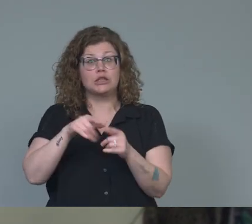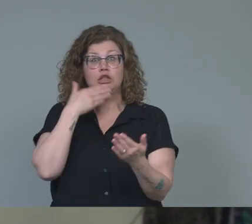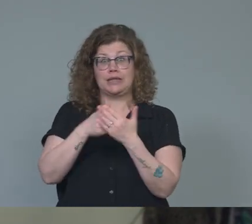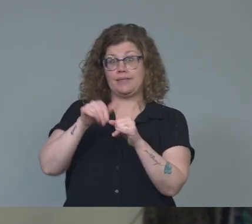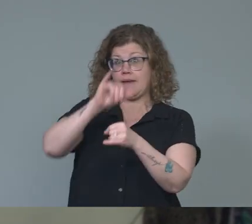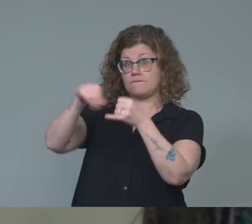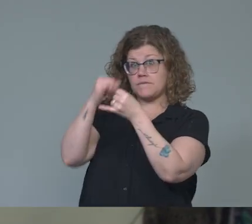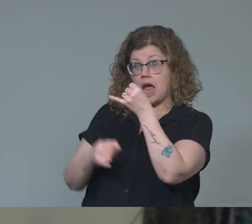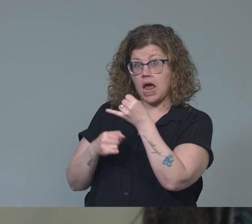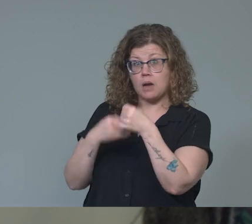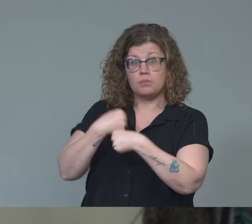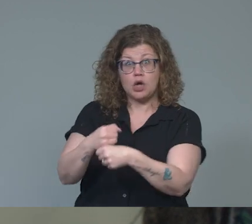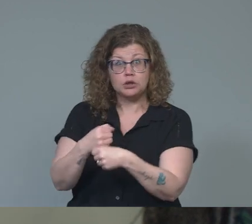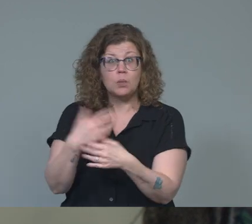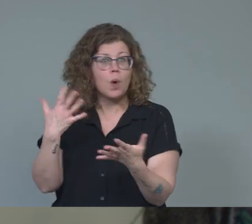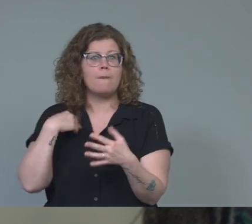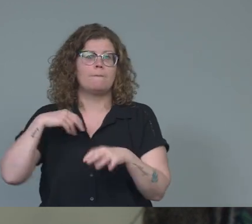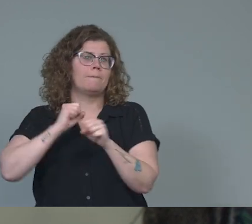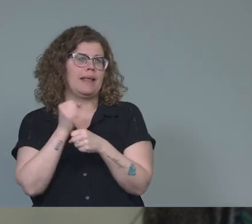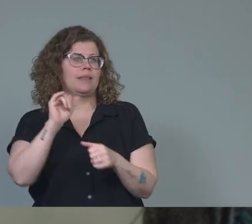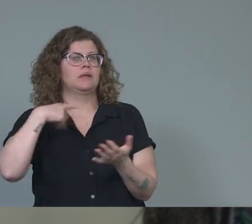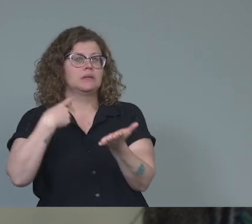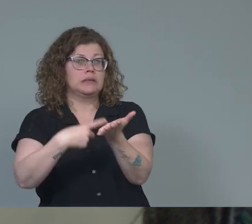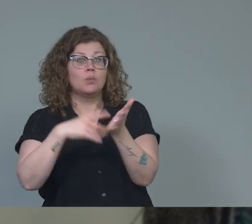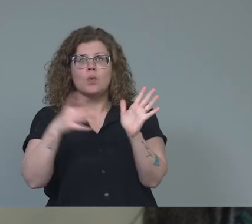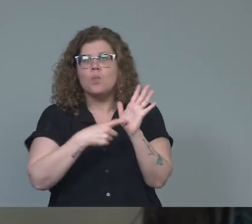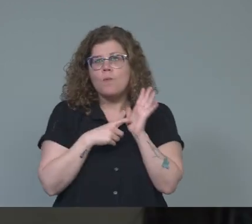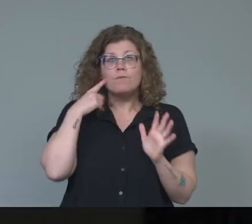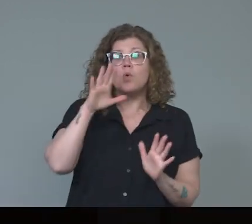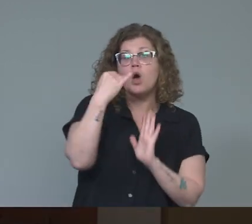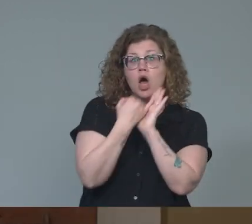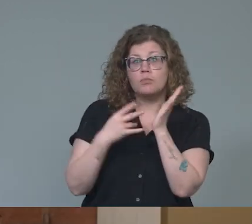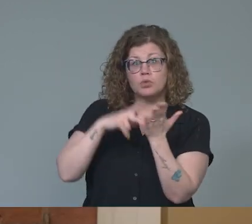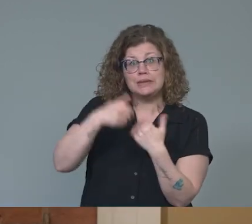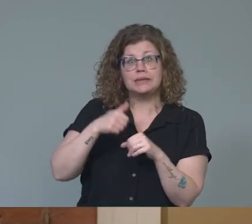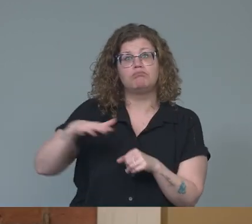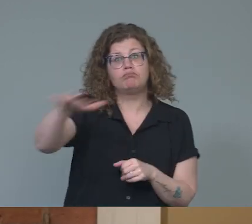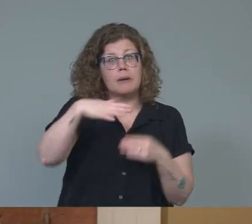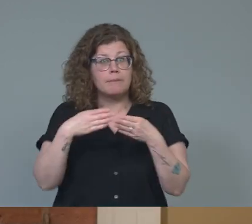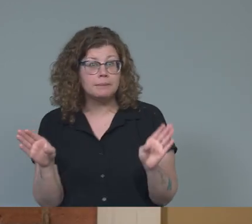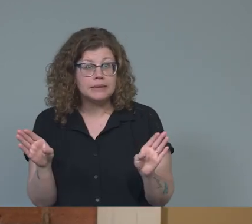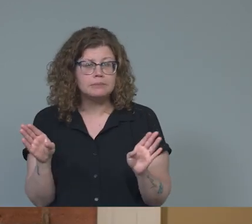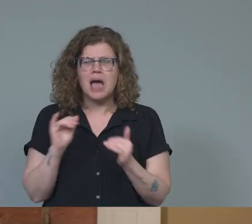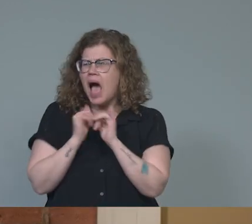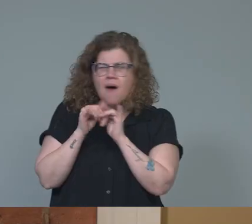It's almost the journey to get there is just as good as the final product. So we're going to talk about the detailed design